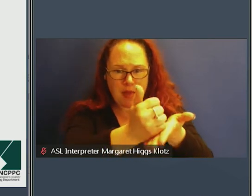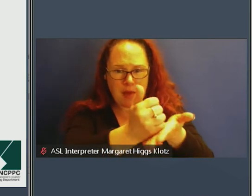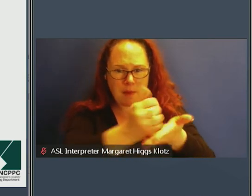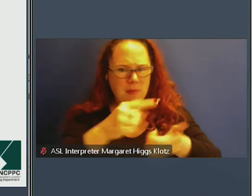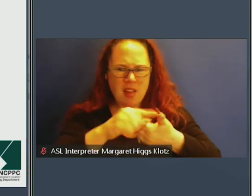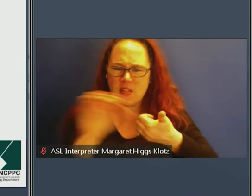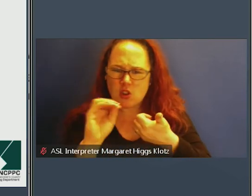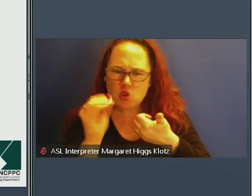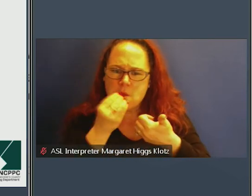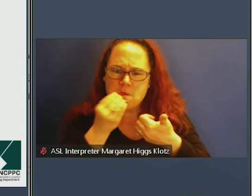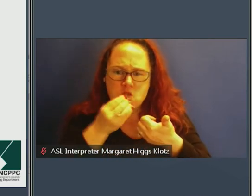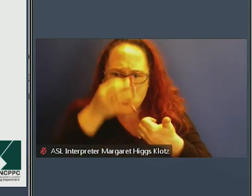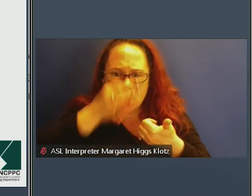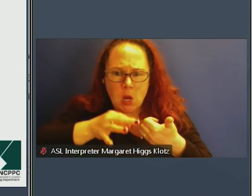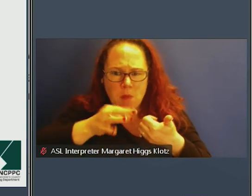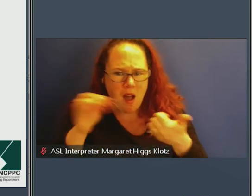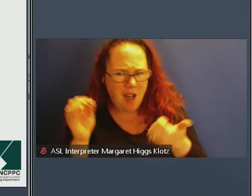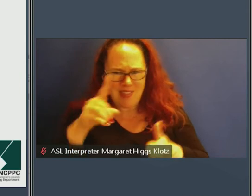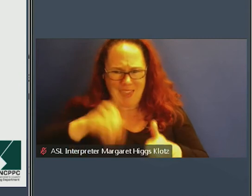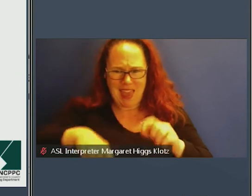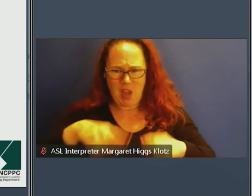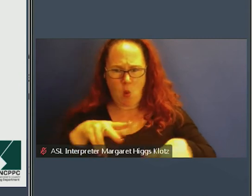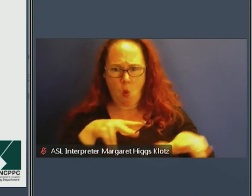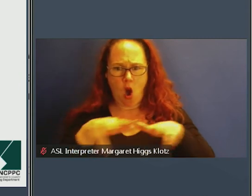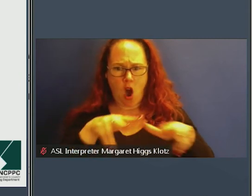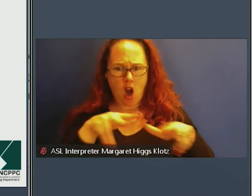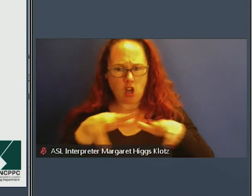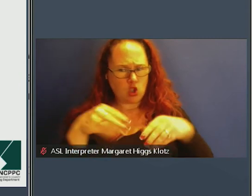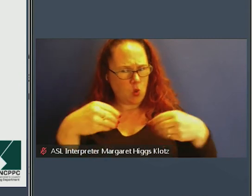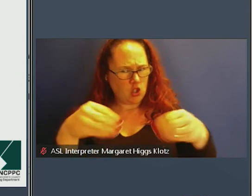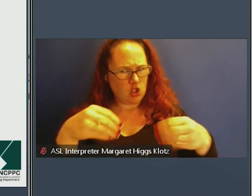There's no grocery store. They could even walk to. I'm assuming that these people aren't going to have cars.